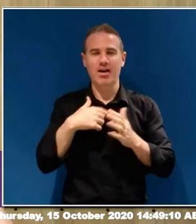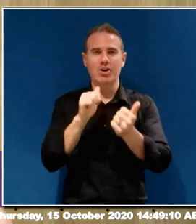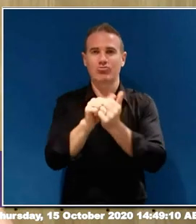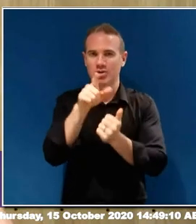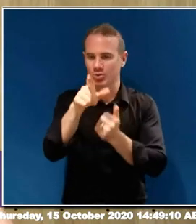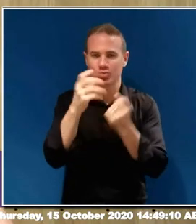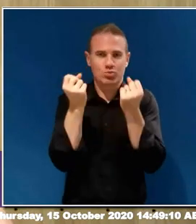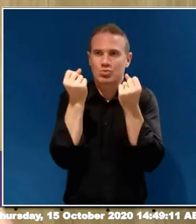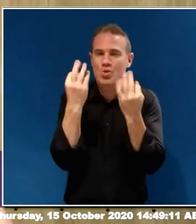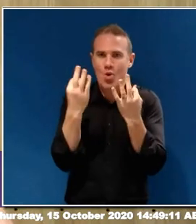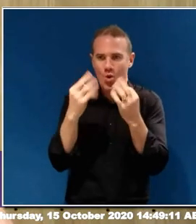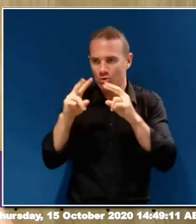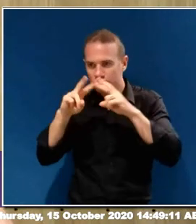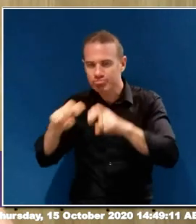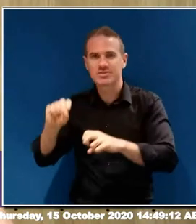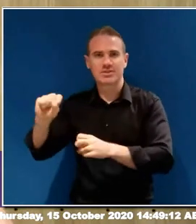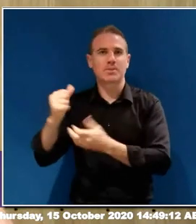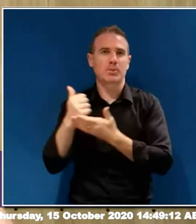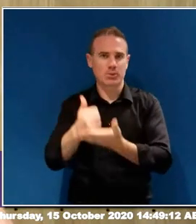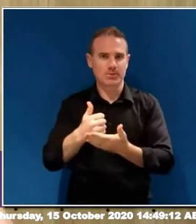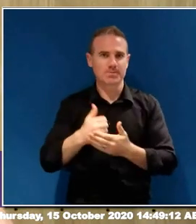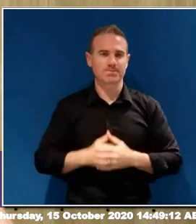I want to turn to another topic and your statement obviously